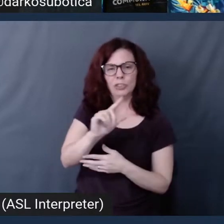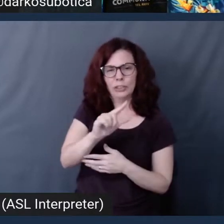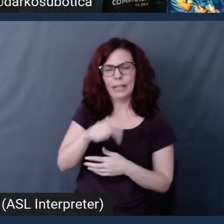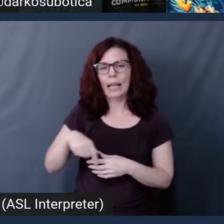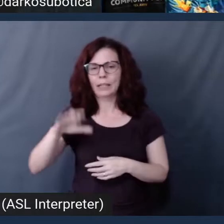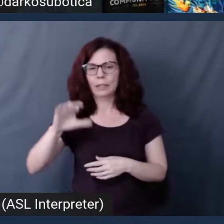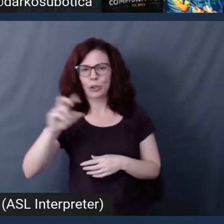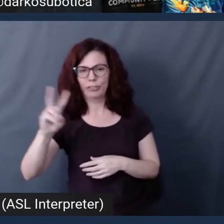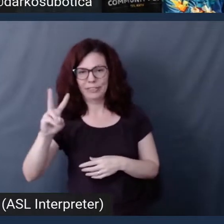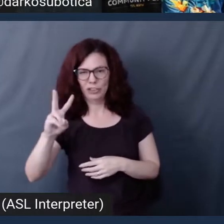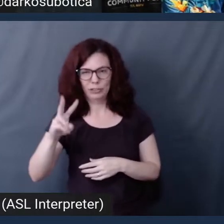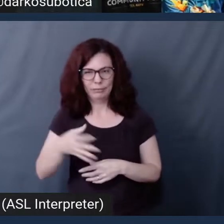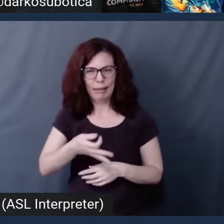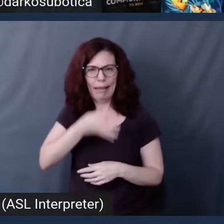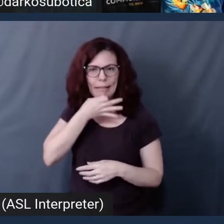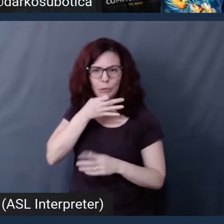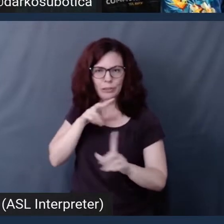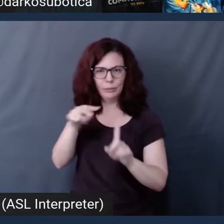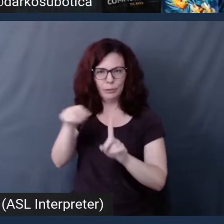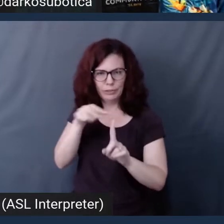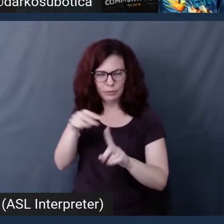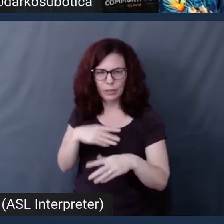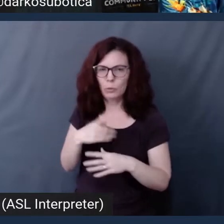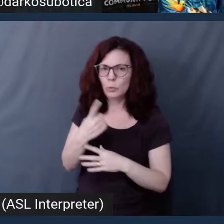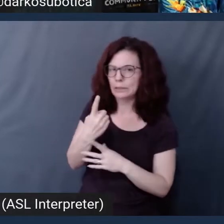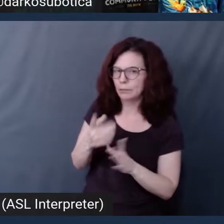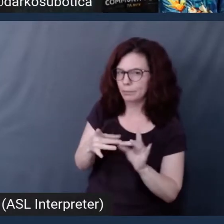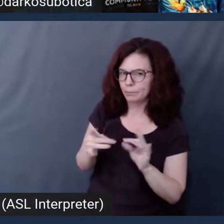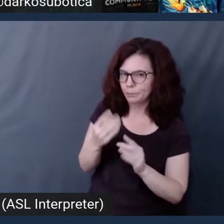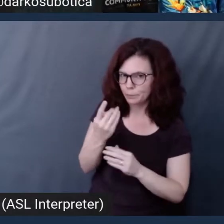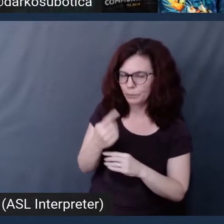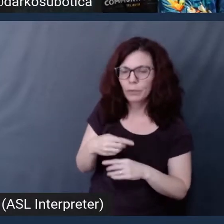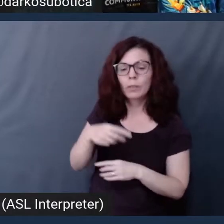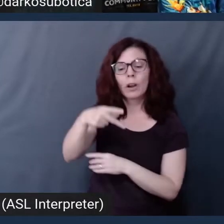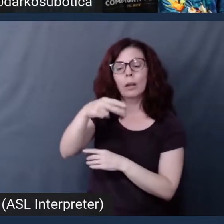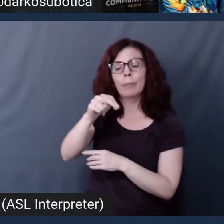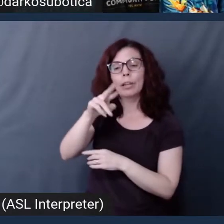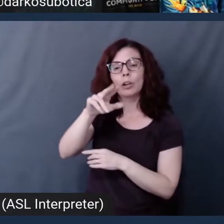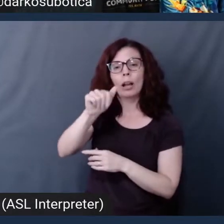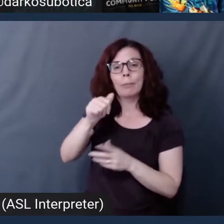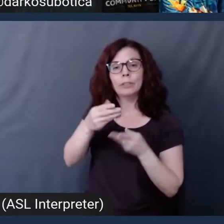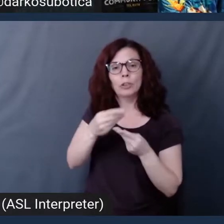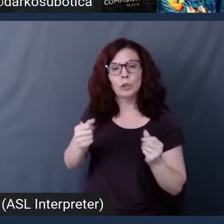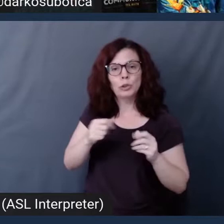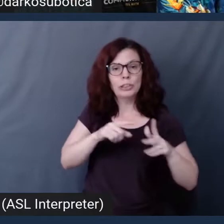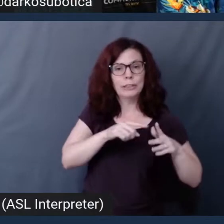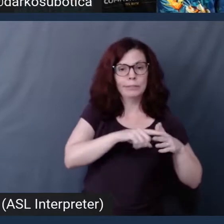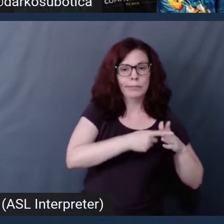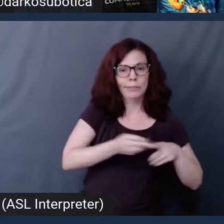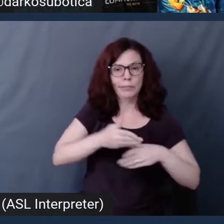let me just say one thing: In order to get the Panorama solution working end to end, there's really three main skills